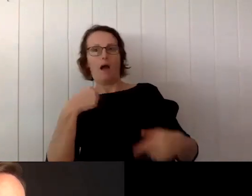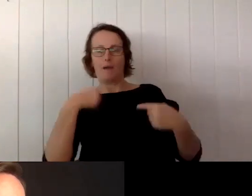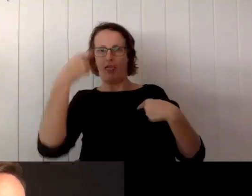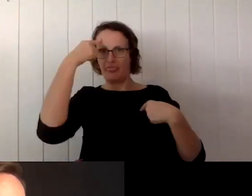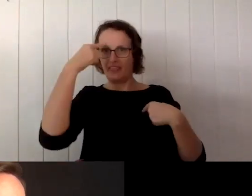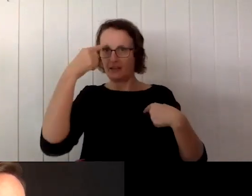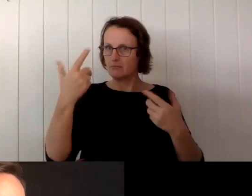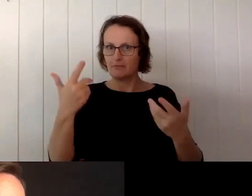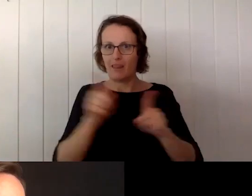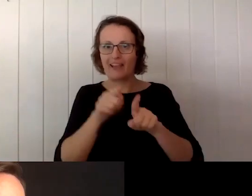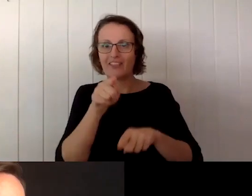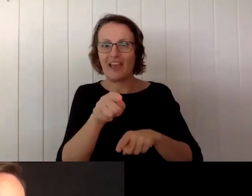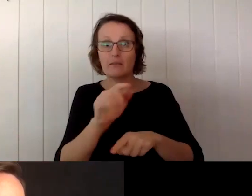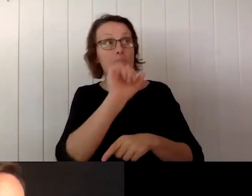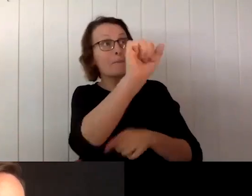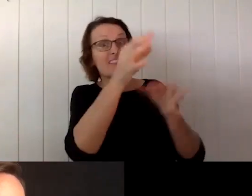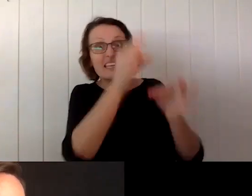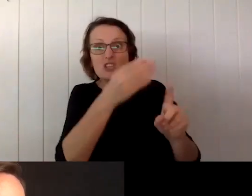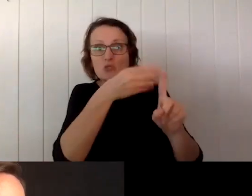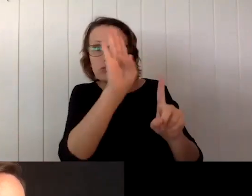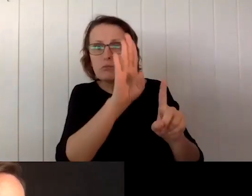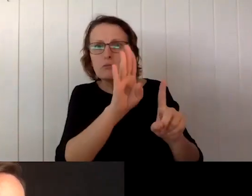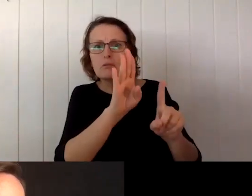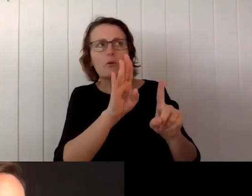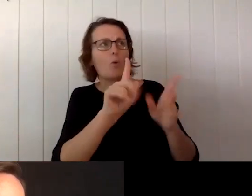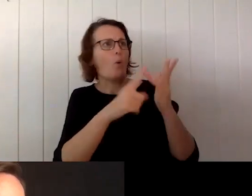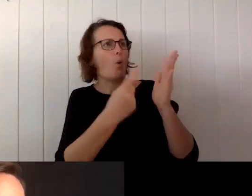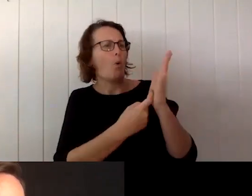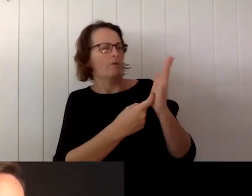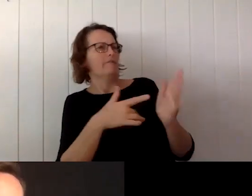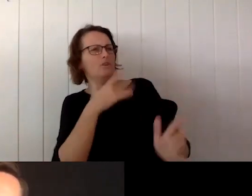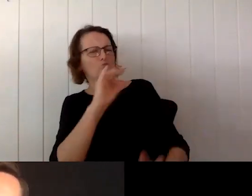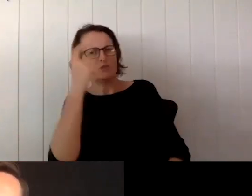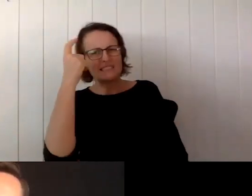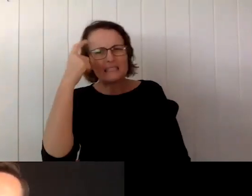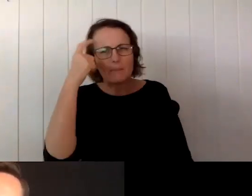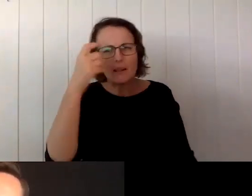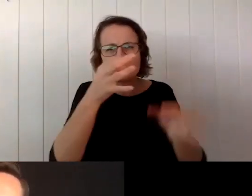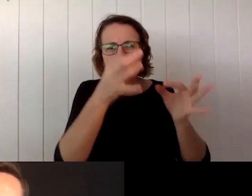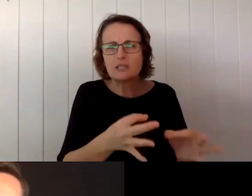the decisions they're making irrational or they're not stepping up? Look, there will be obvious examples of that. Or, actually, is